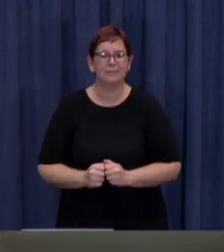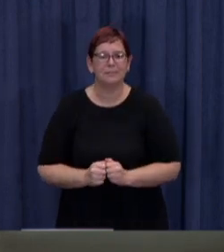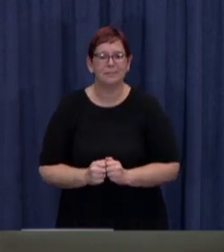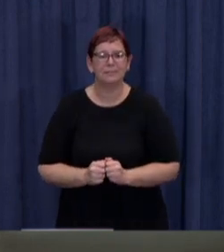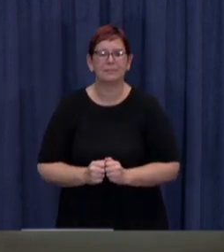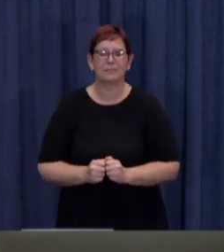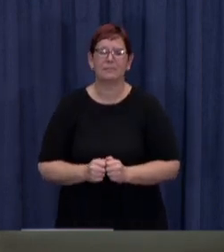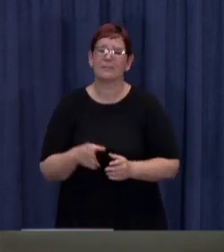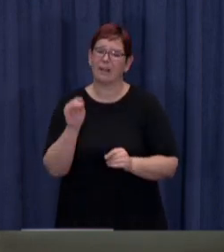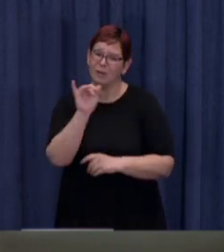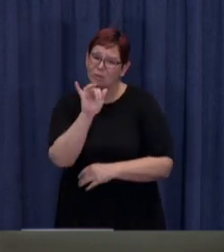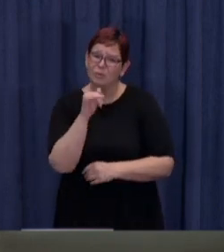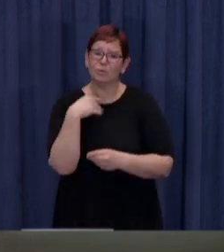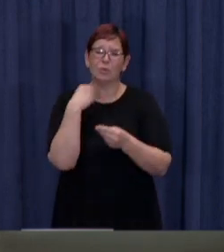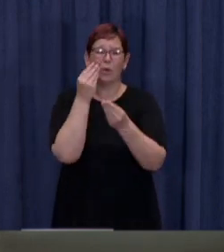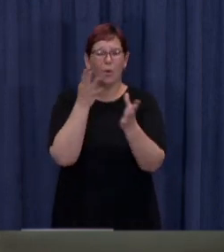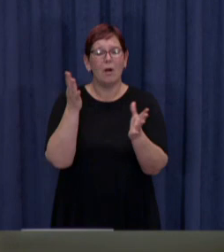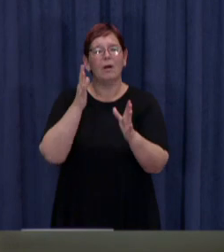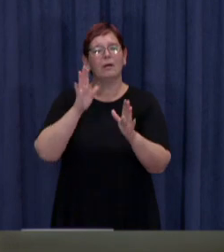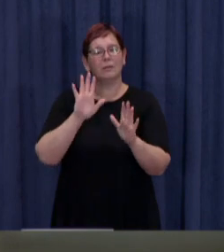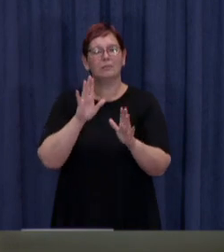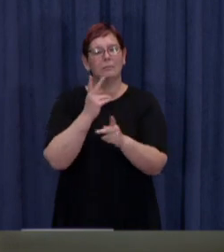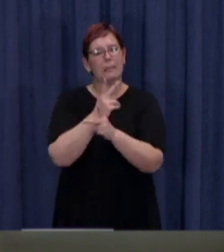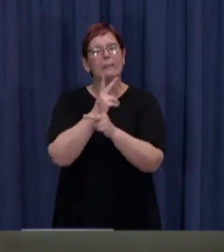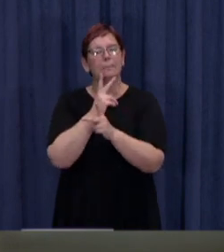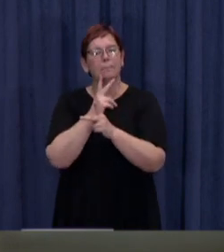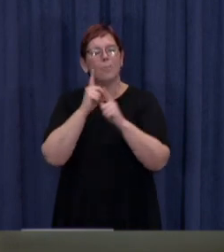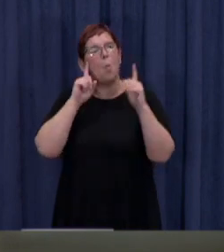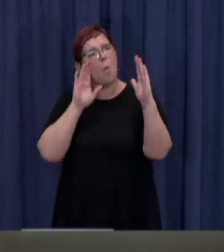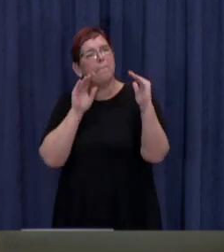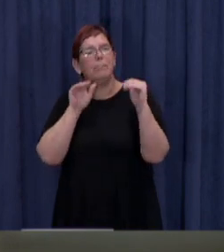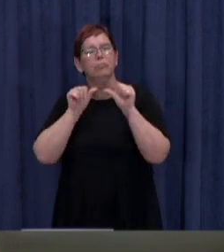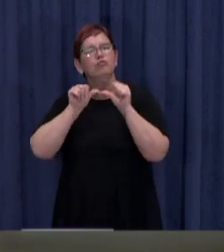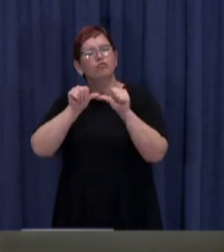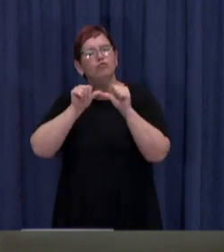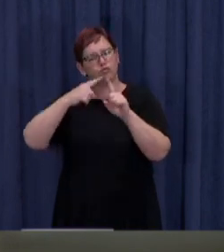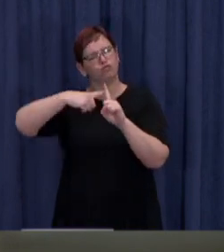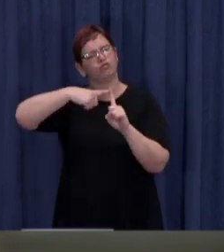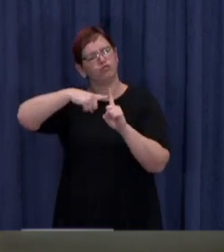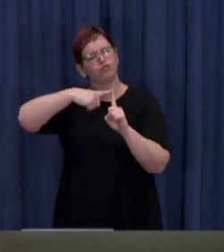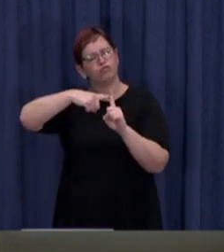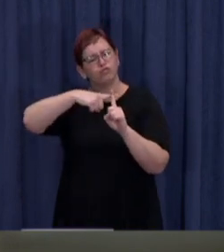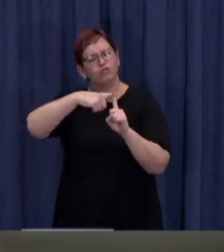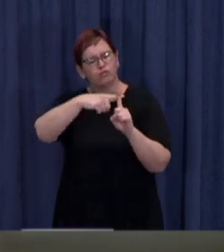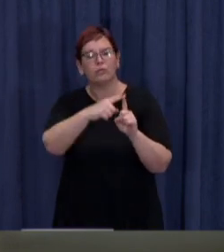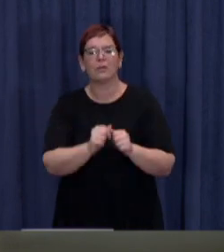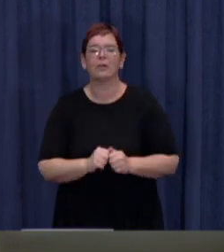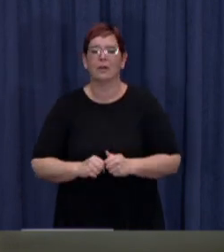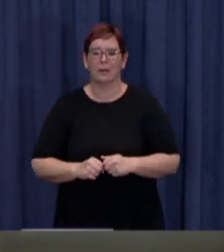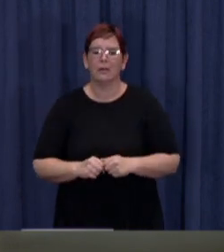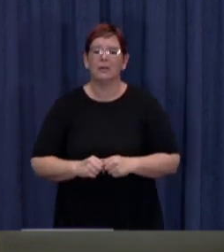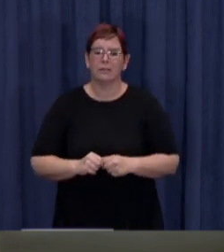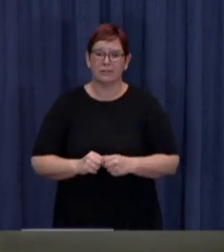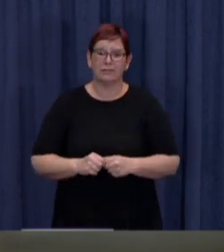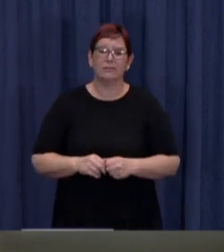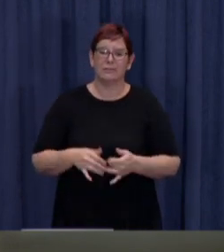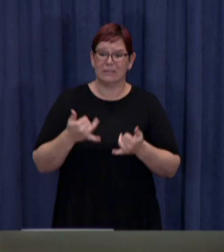people in a generation before mine that were through times that were maybe not as close to home but we're we're terrible terrible times of sacrifice and